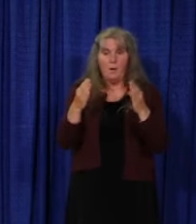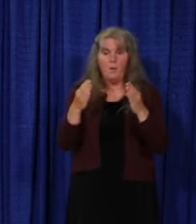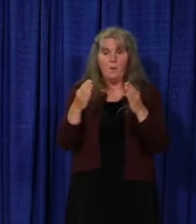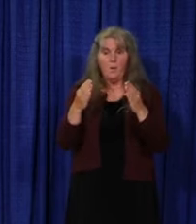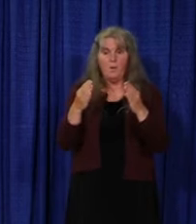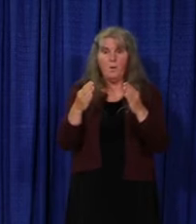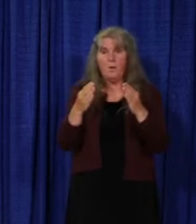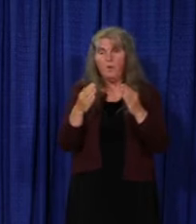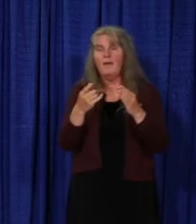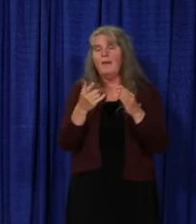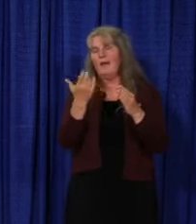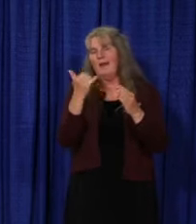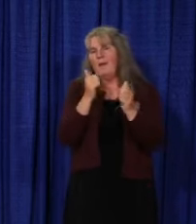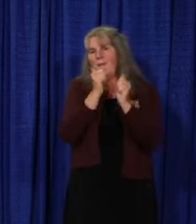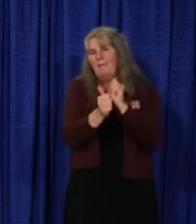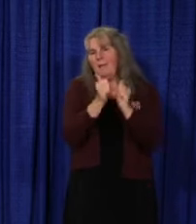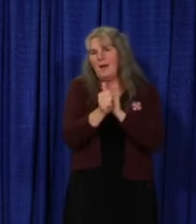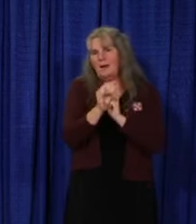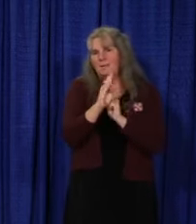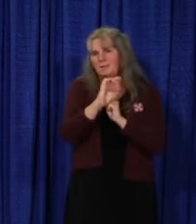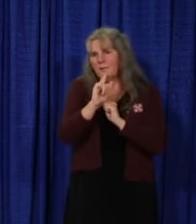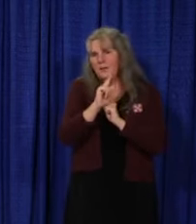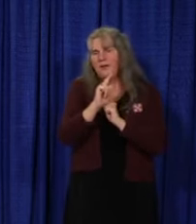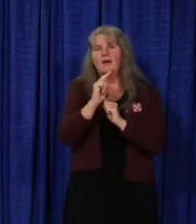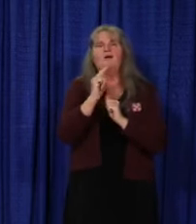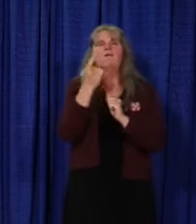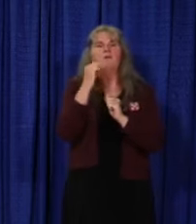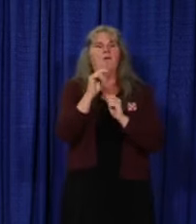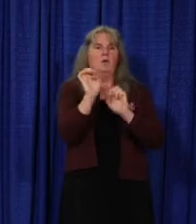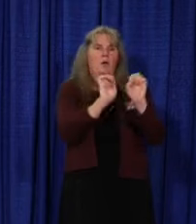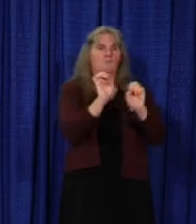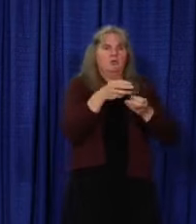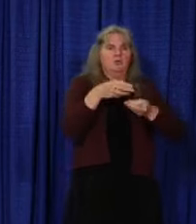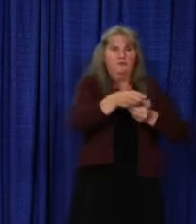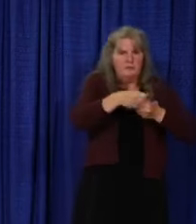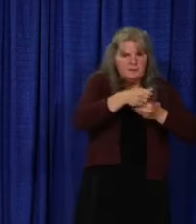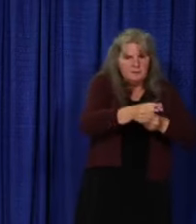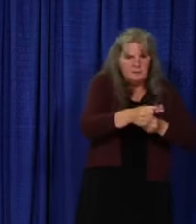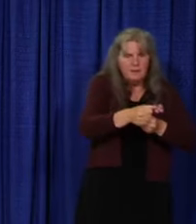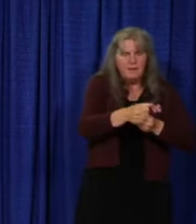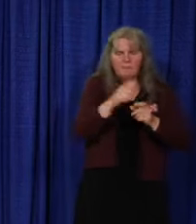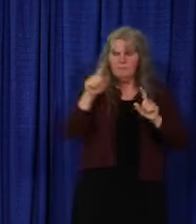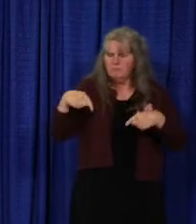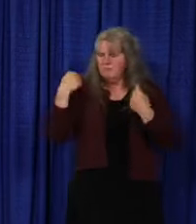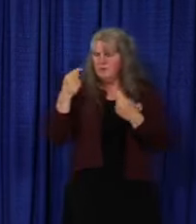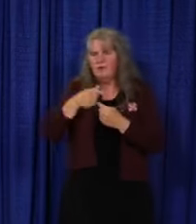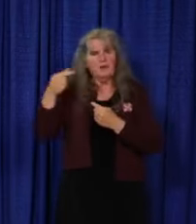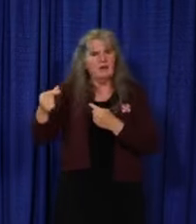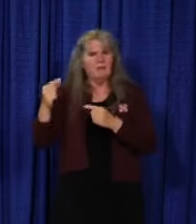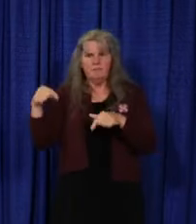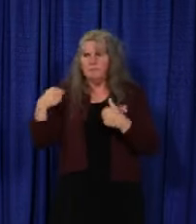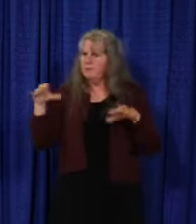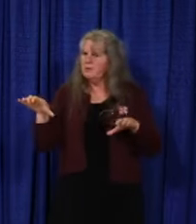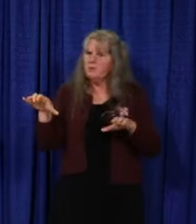assembly is about passing bills. When it comes to emergency spending we will do what this government has done for decades,